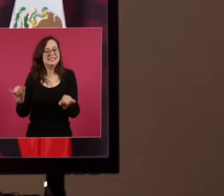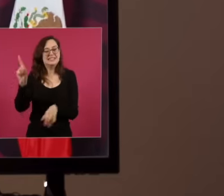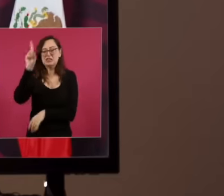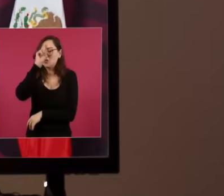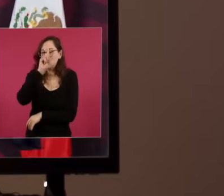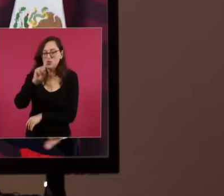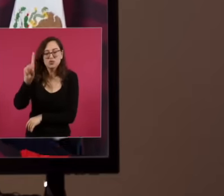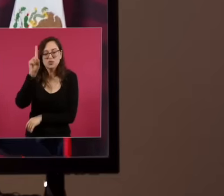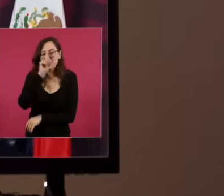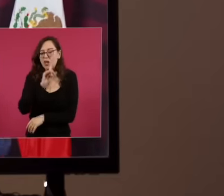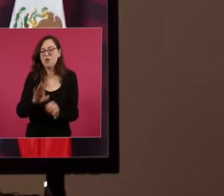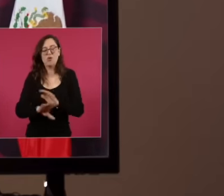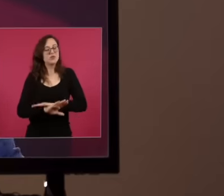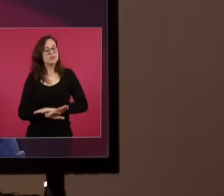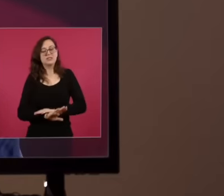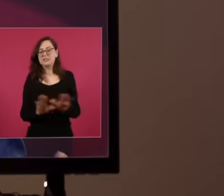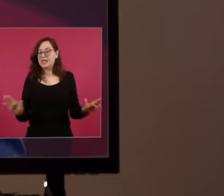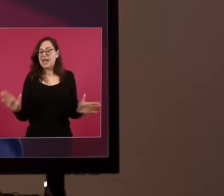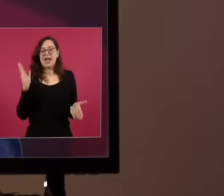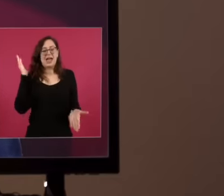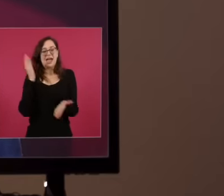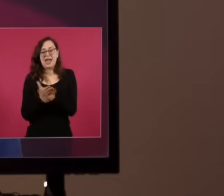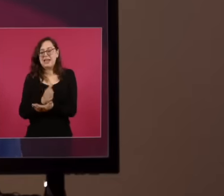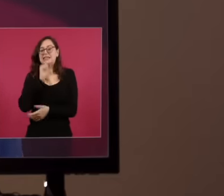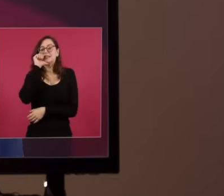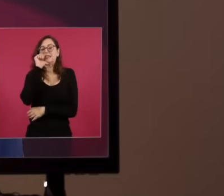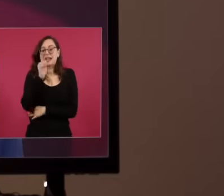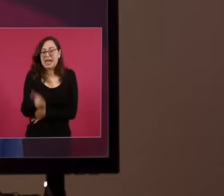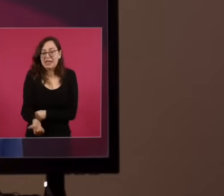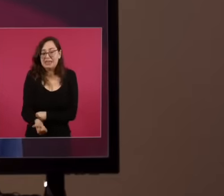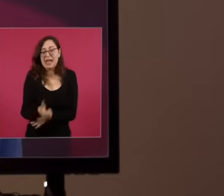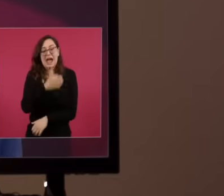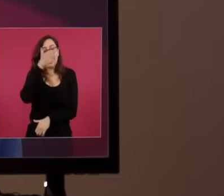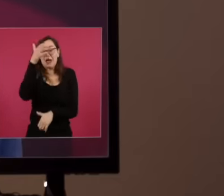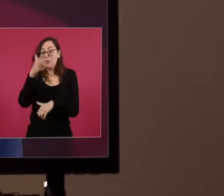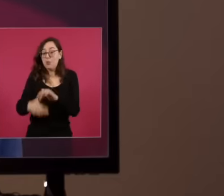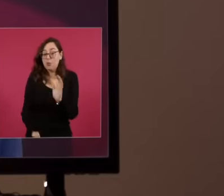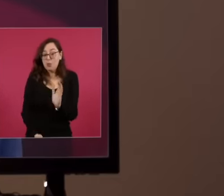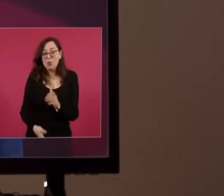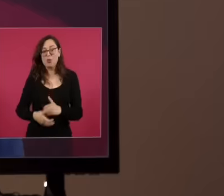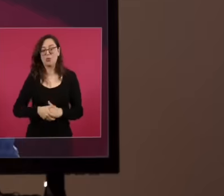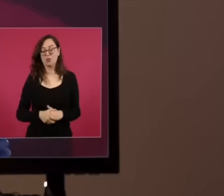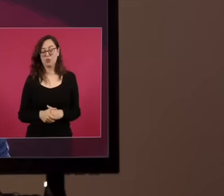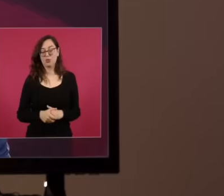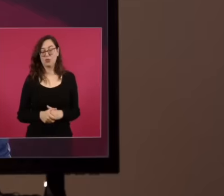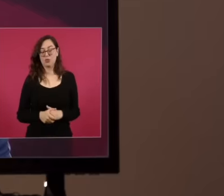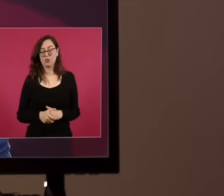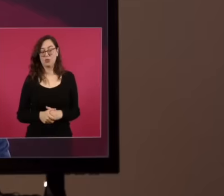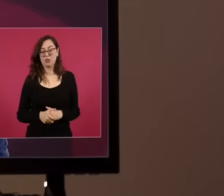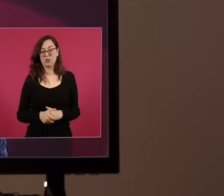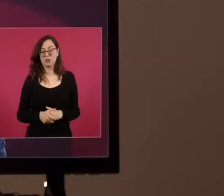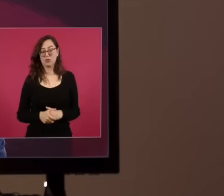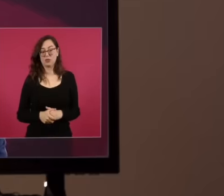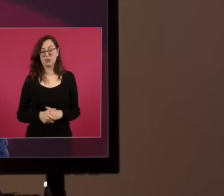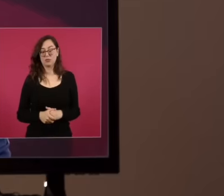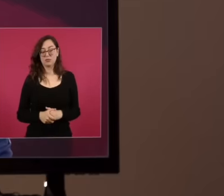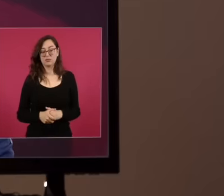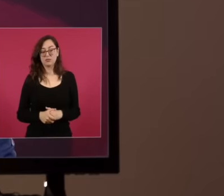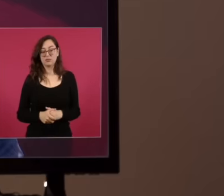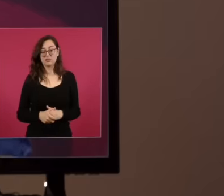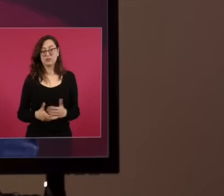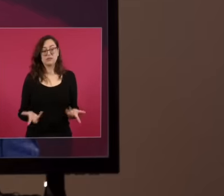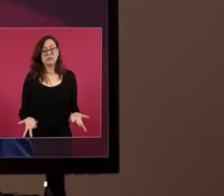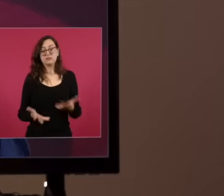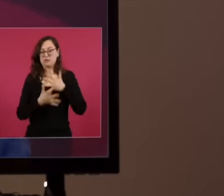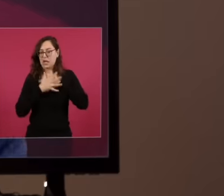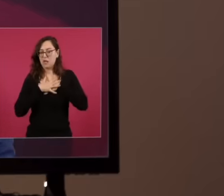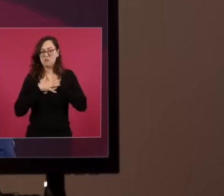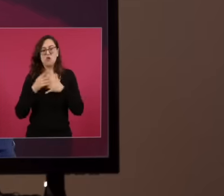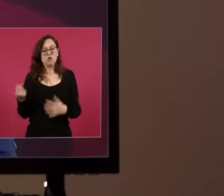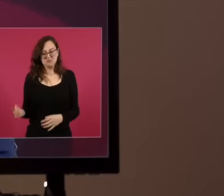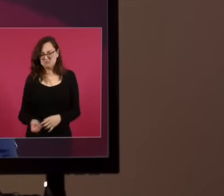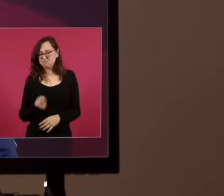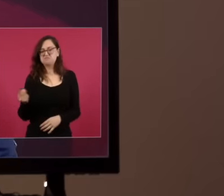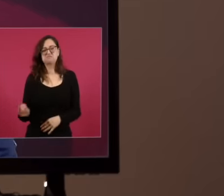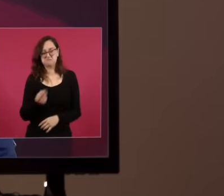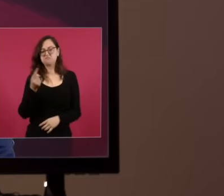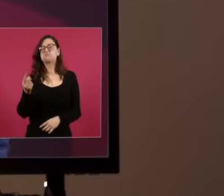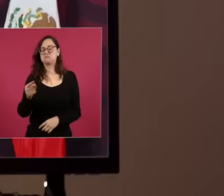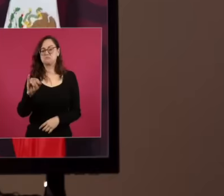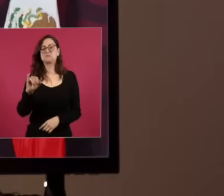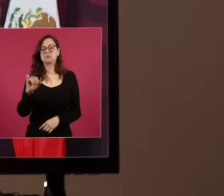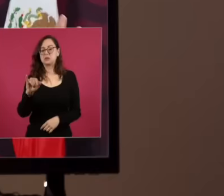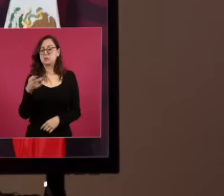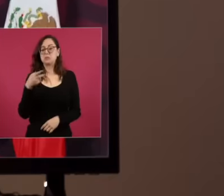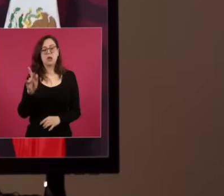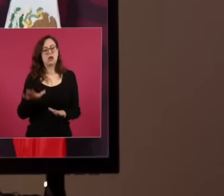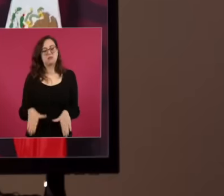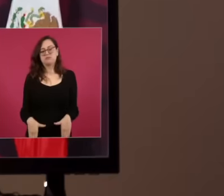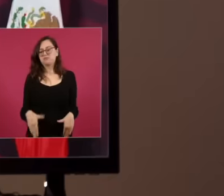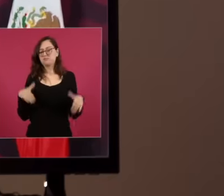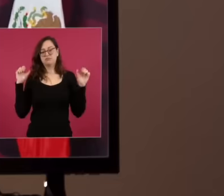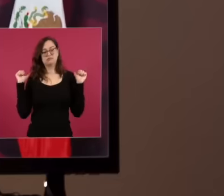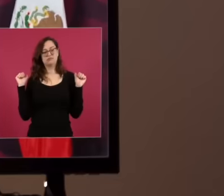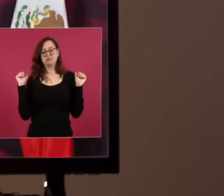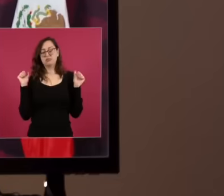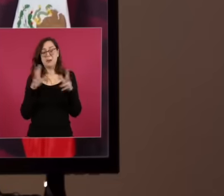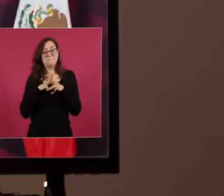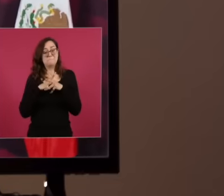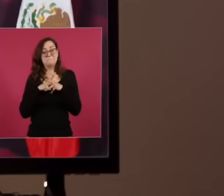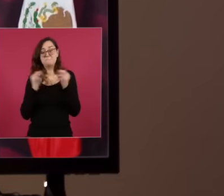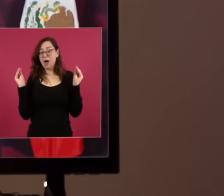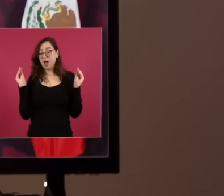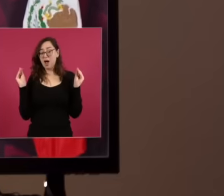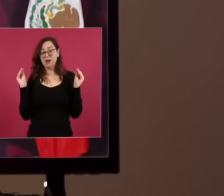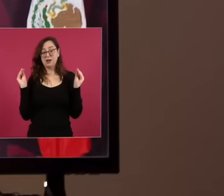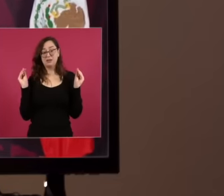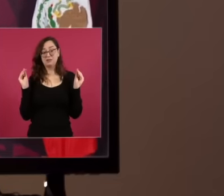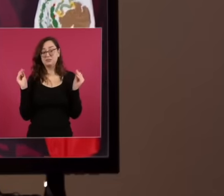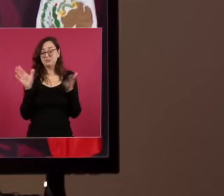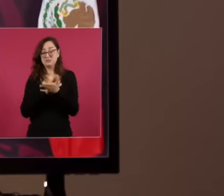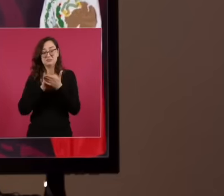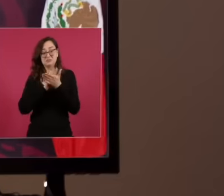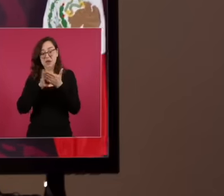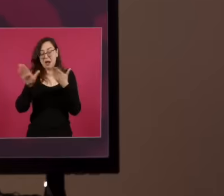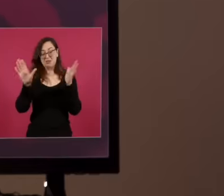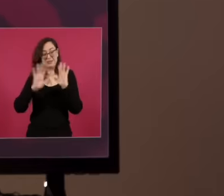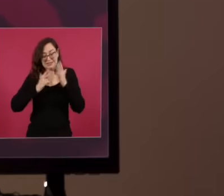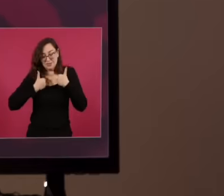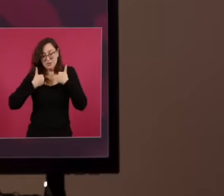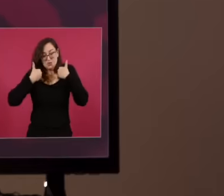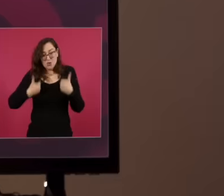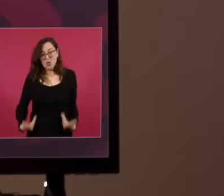able to do that with anyone anymore and it's going to be eternal love but I'm already disappearing, I'm completely erased.